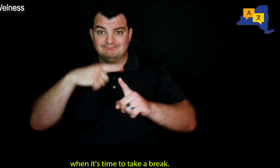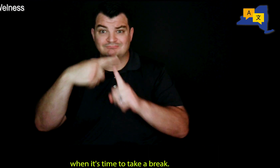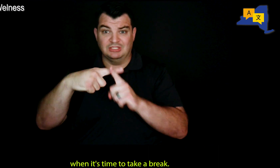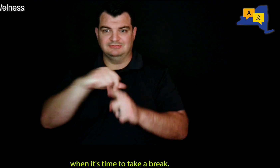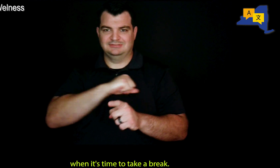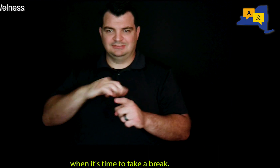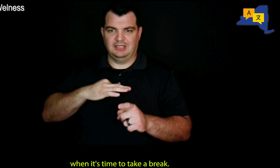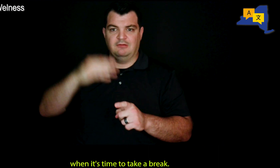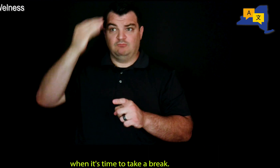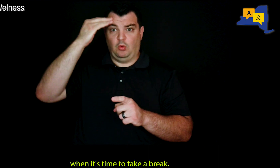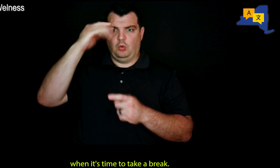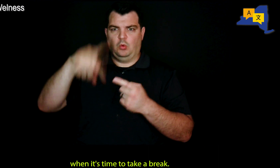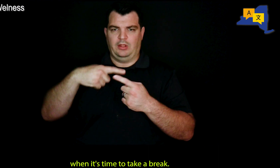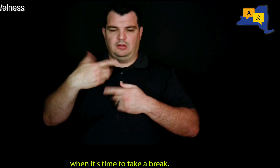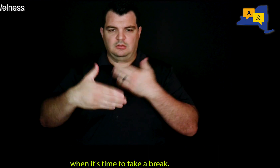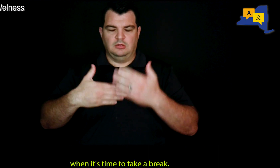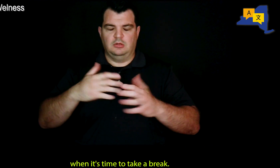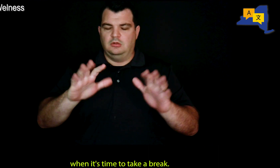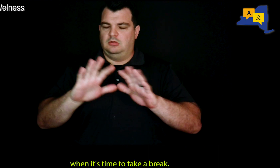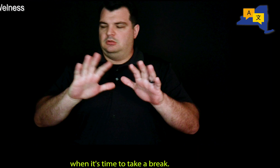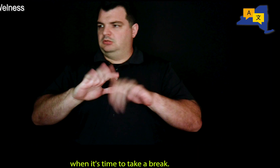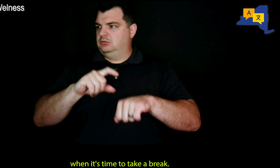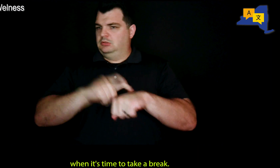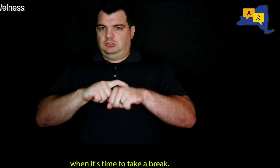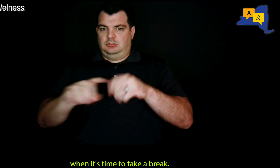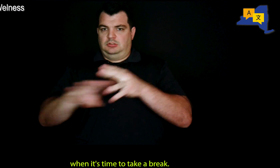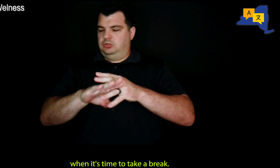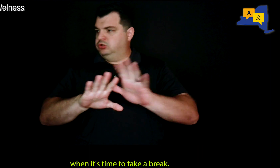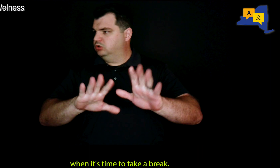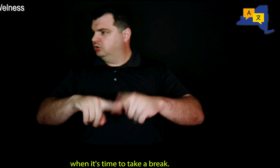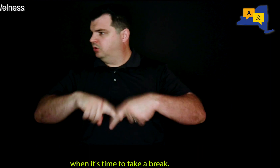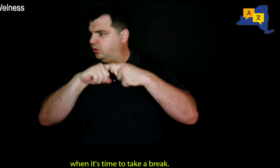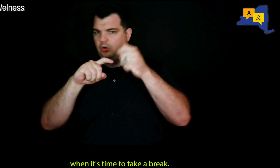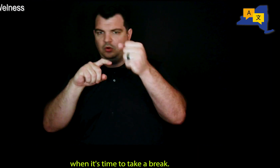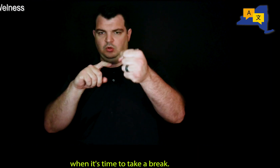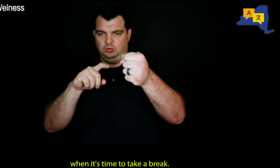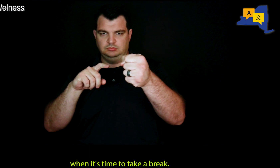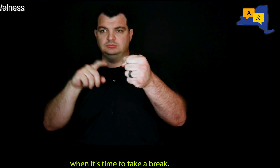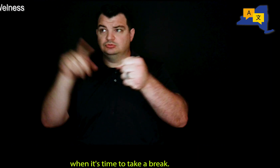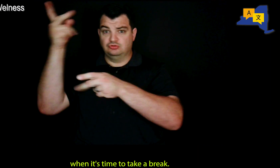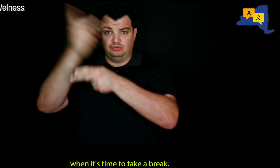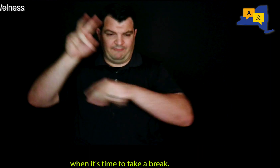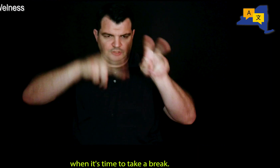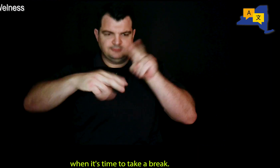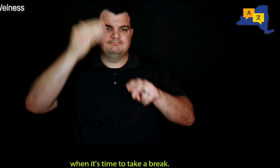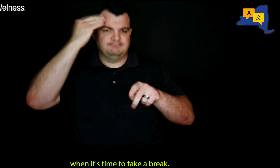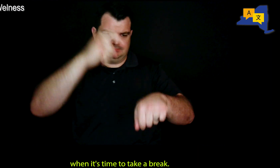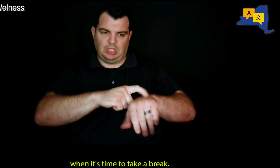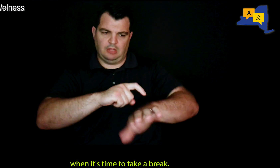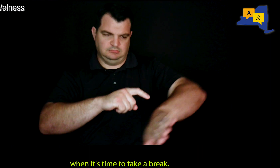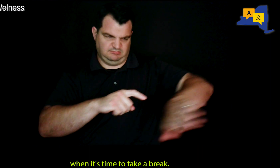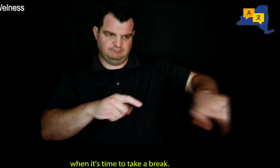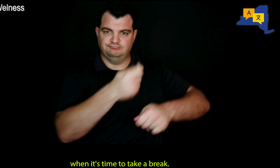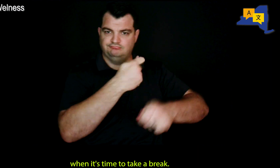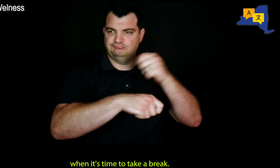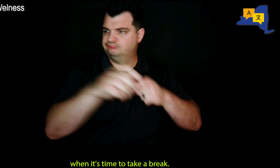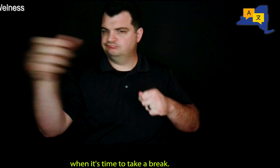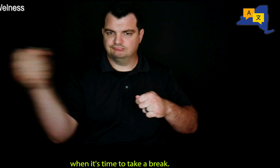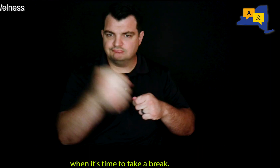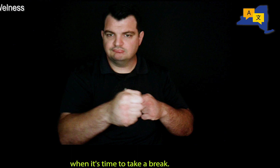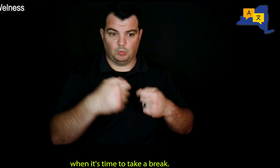when it's time to take a break.